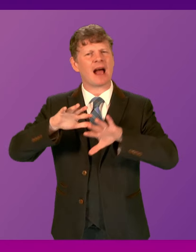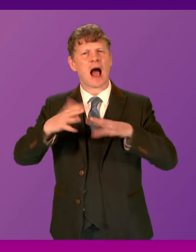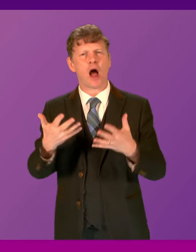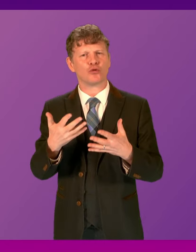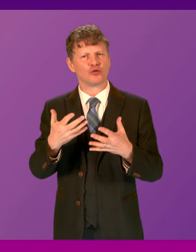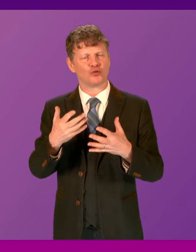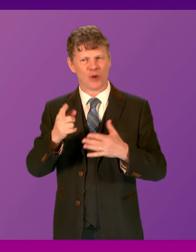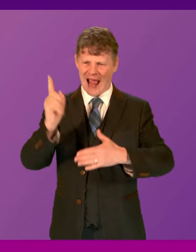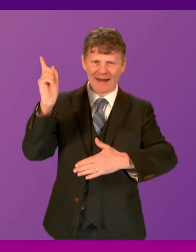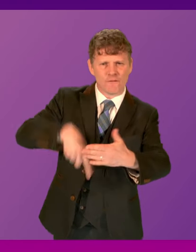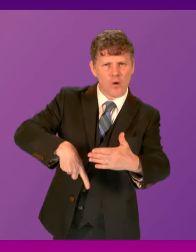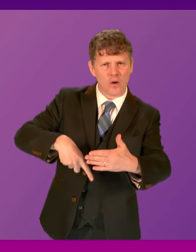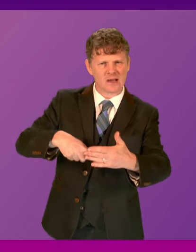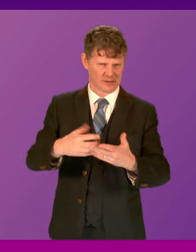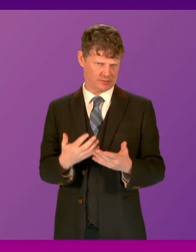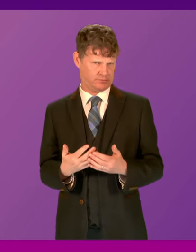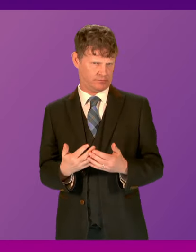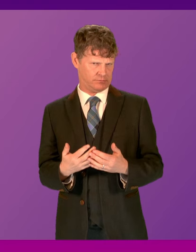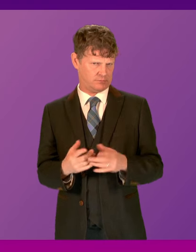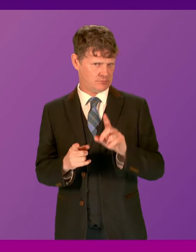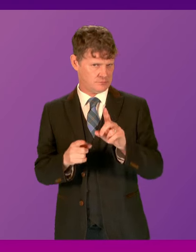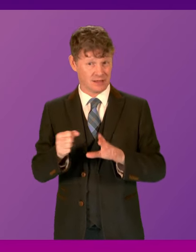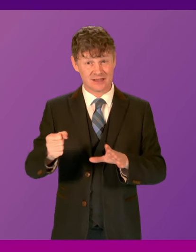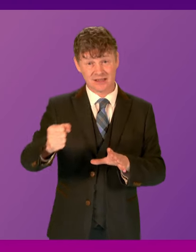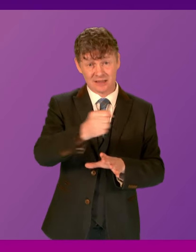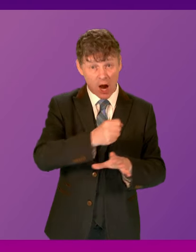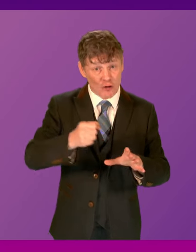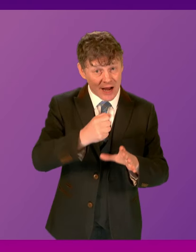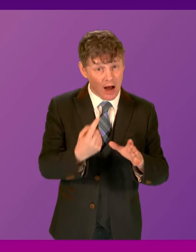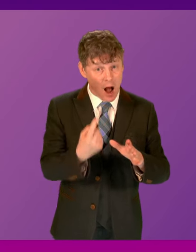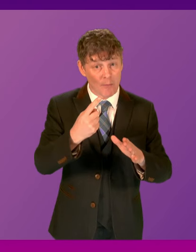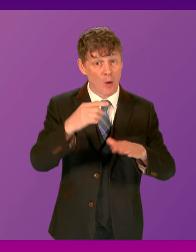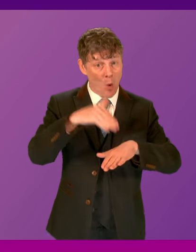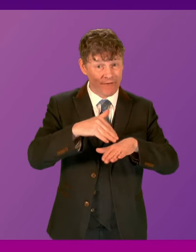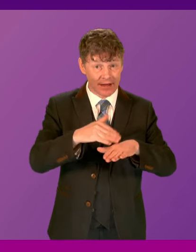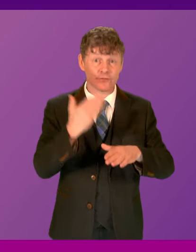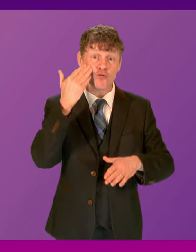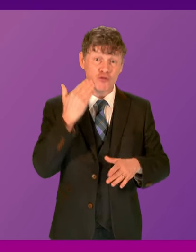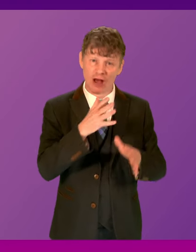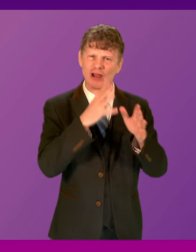I am making the point that a stirring-up offence in relation to racial hatred has existed since